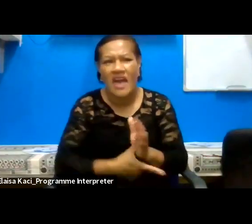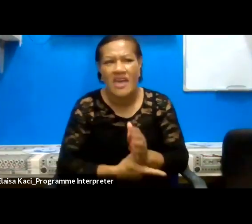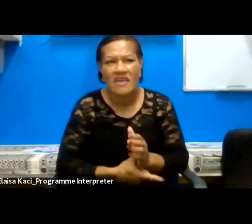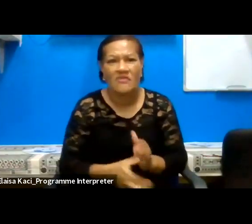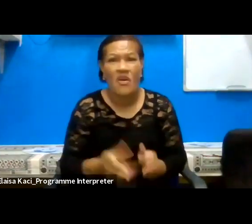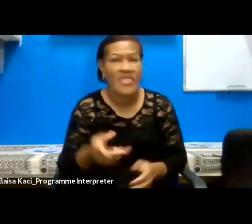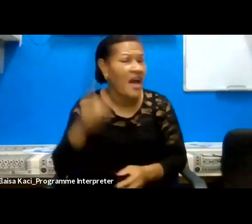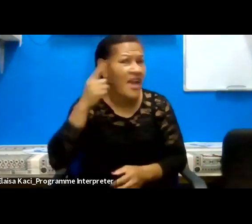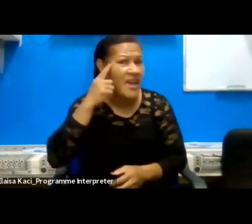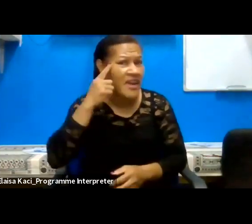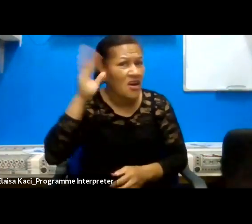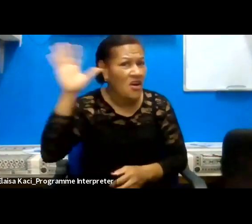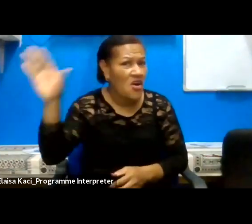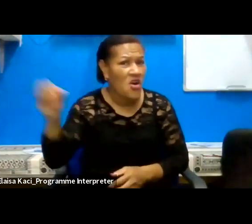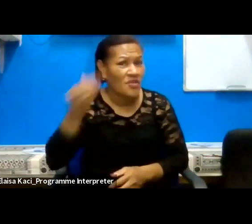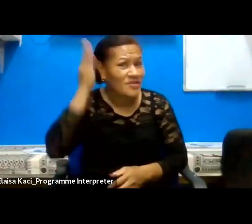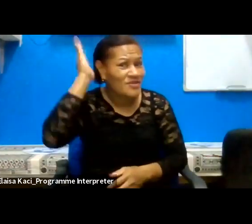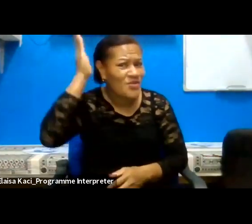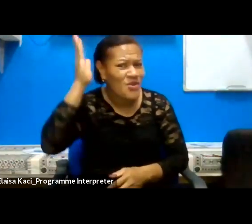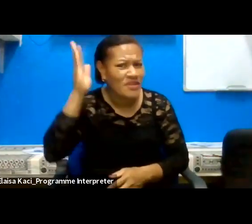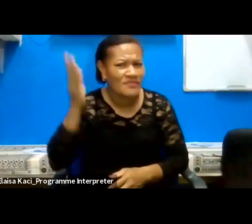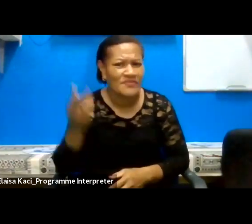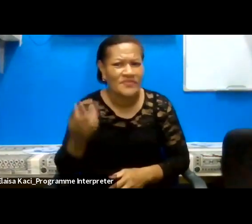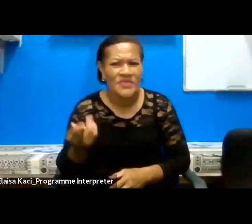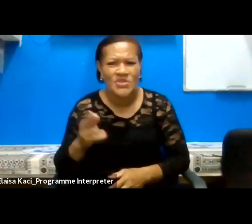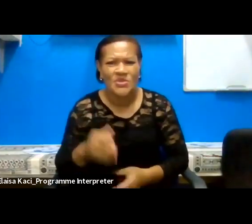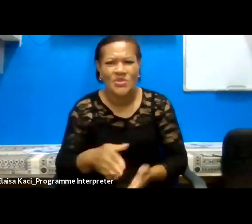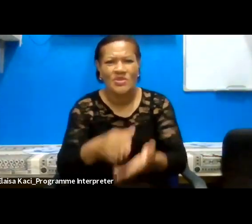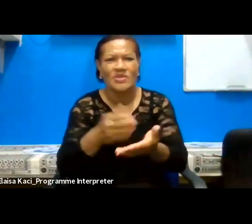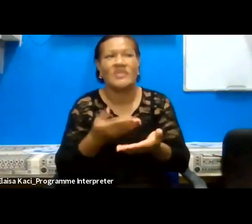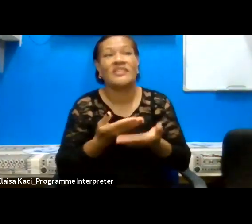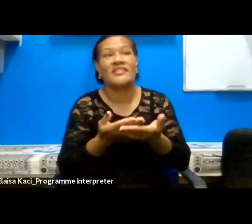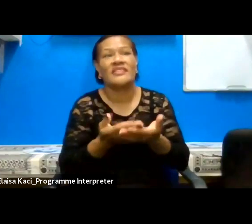languages. Thank you very much.